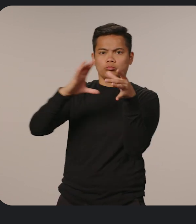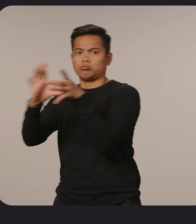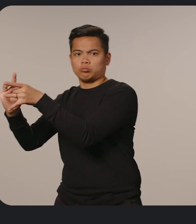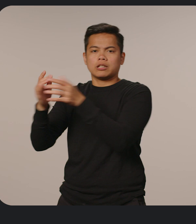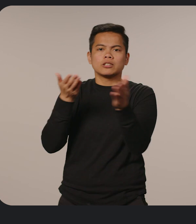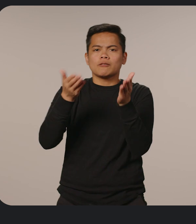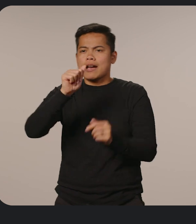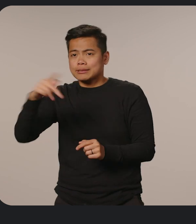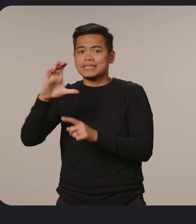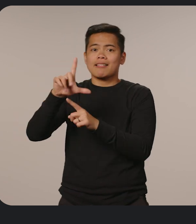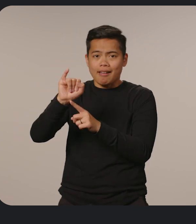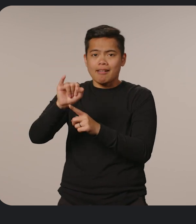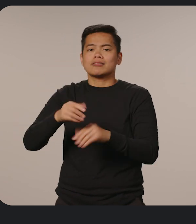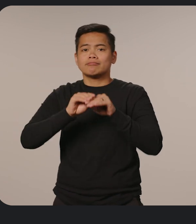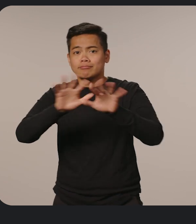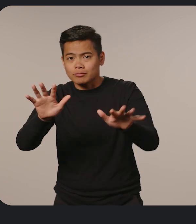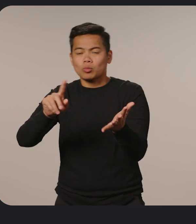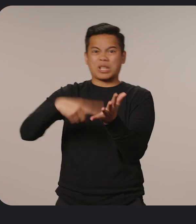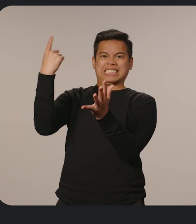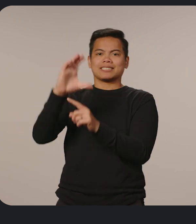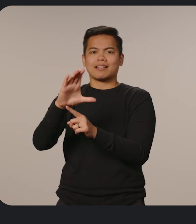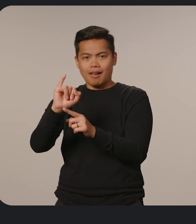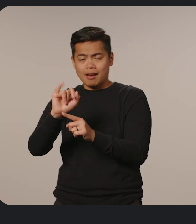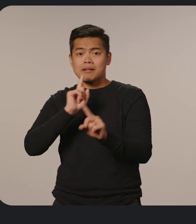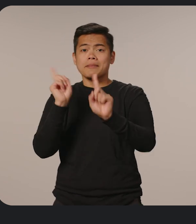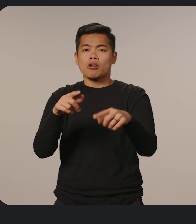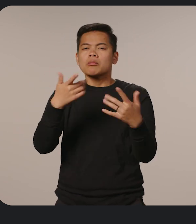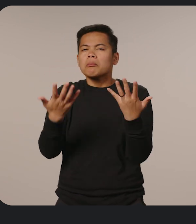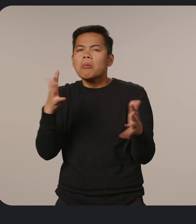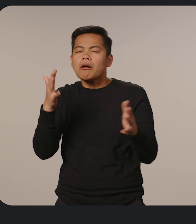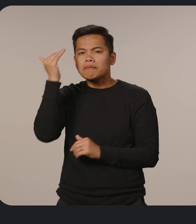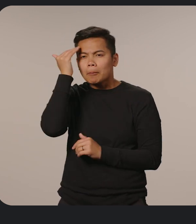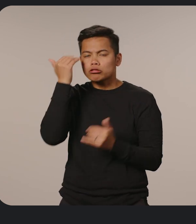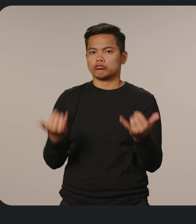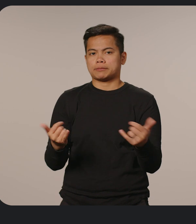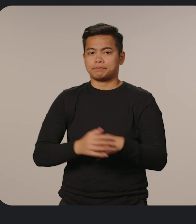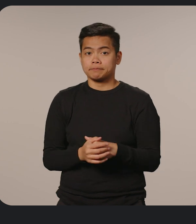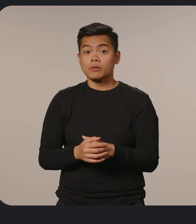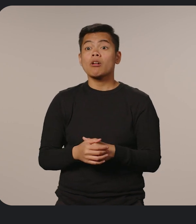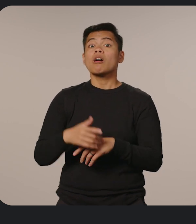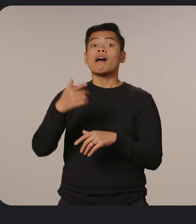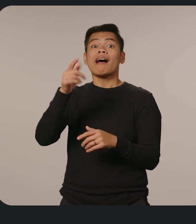you're already familiar with today when you call Firebase deploy a CLI will